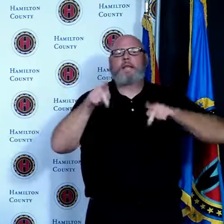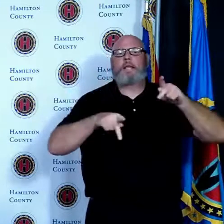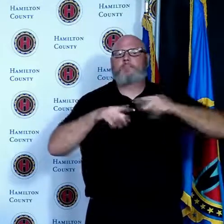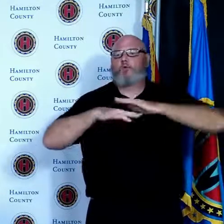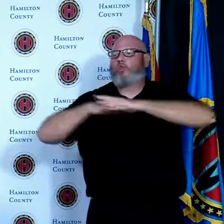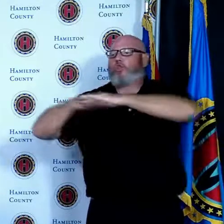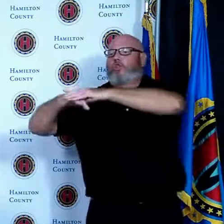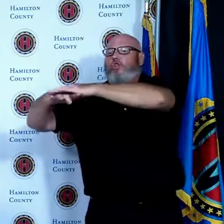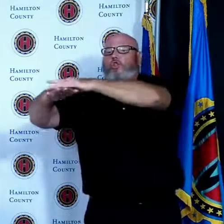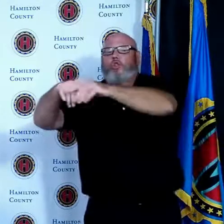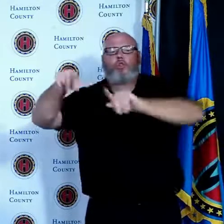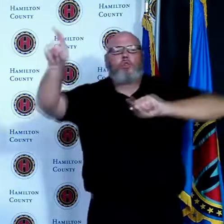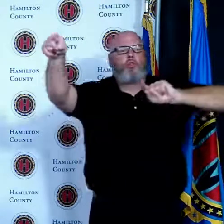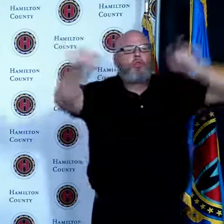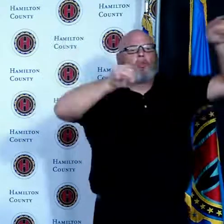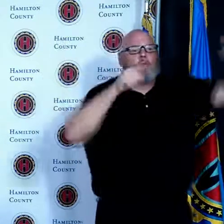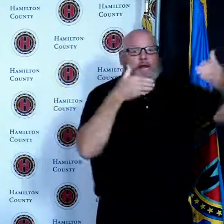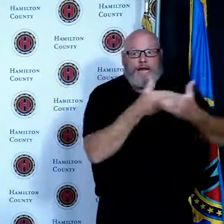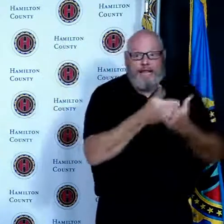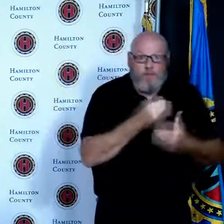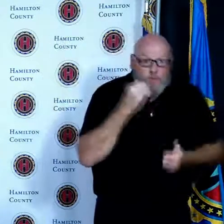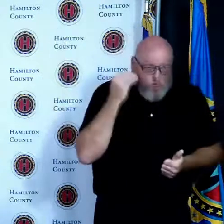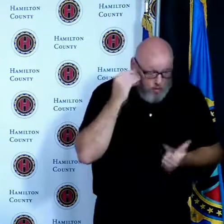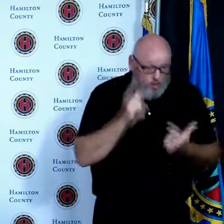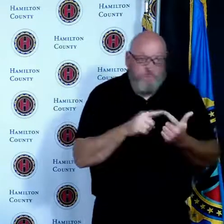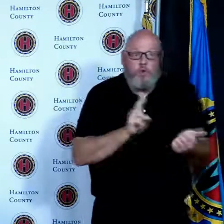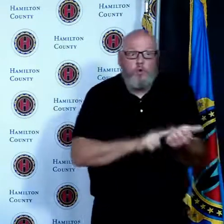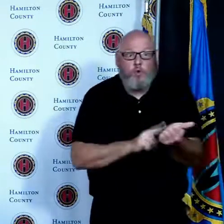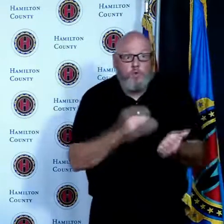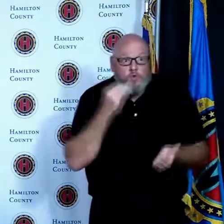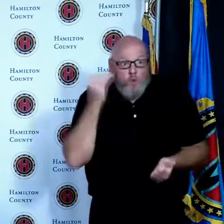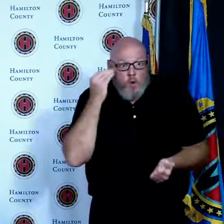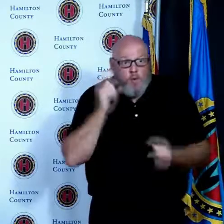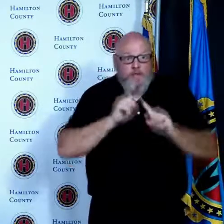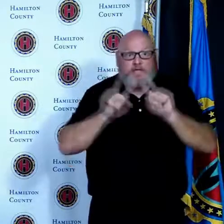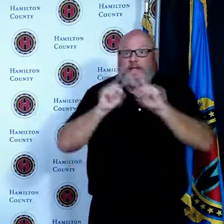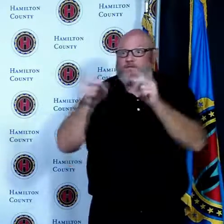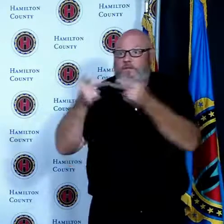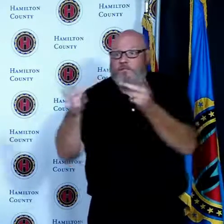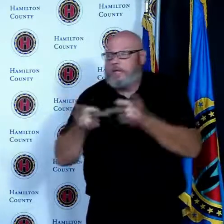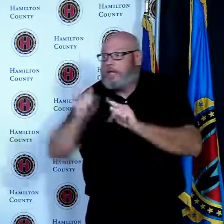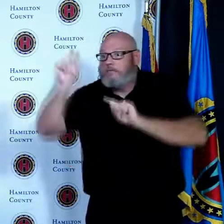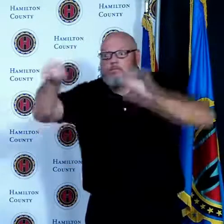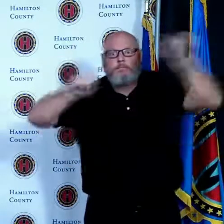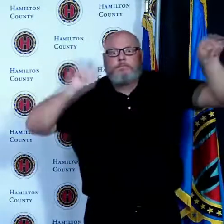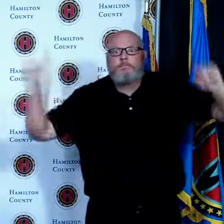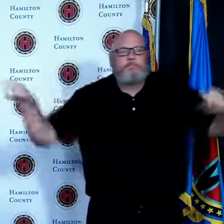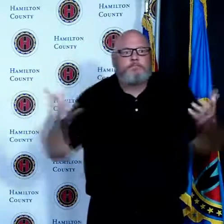increases if someone gets Covid-19. and so if you're a business if you're a non-profit if you're a congregate setting